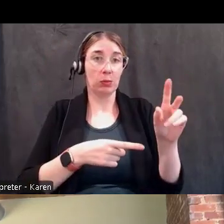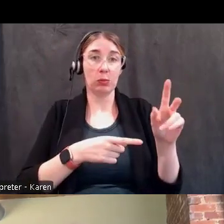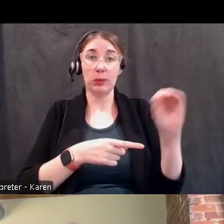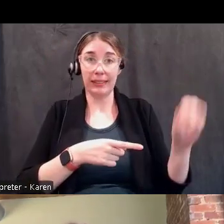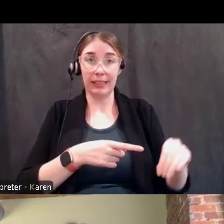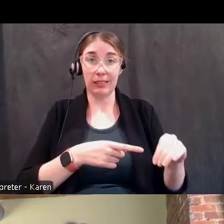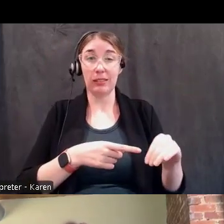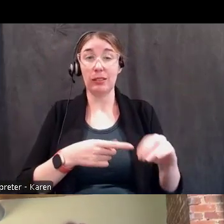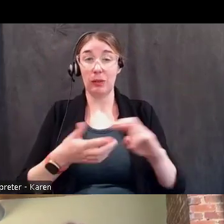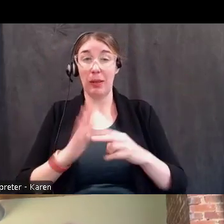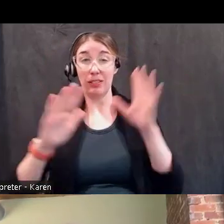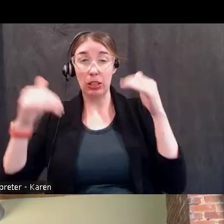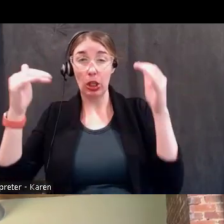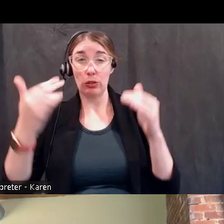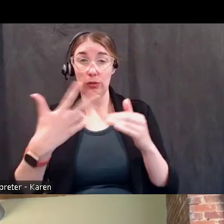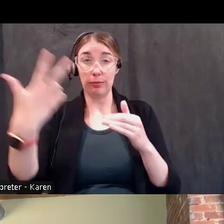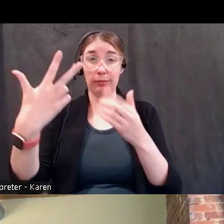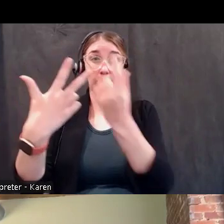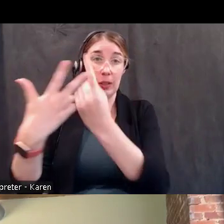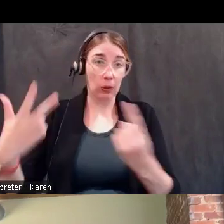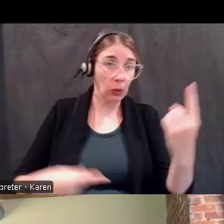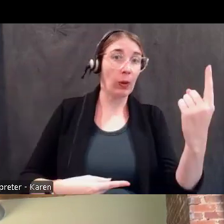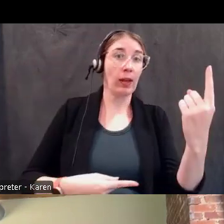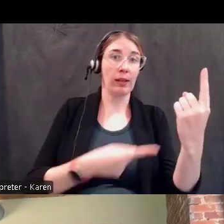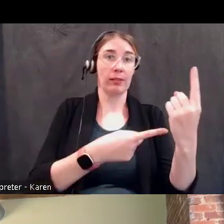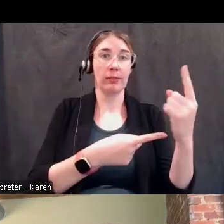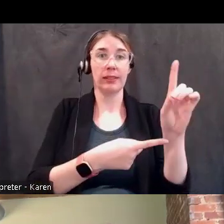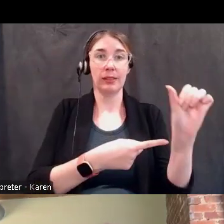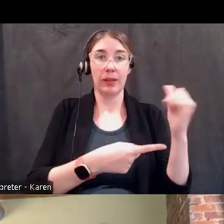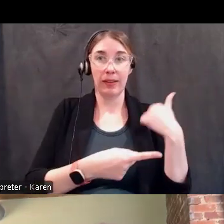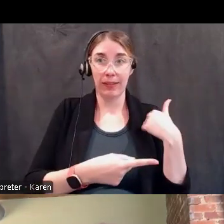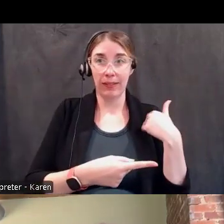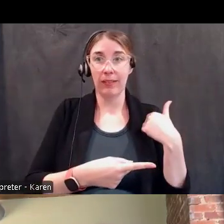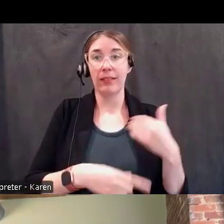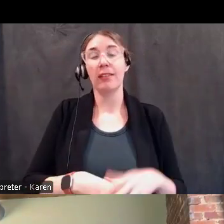17,000 athletes served by the special Olympics in Georgia in 12 is counties.